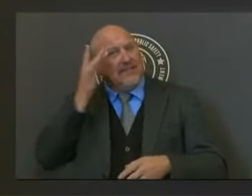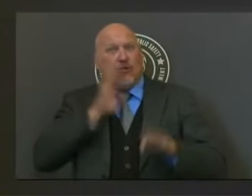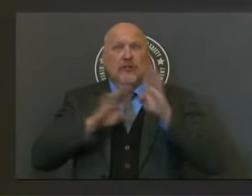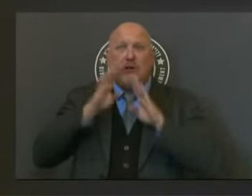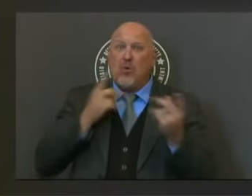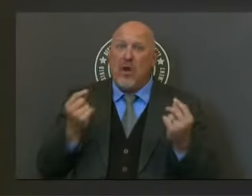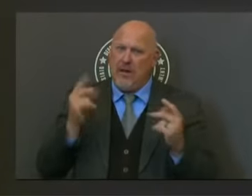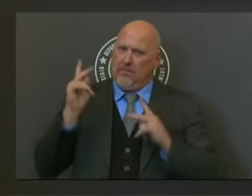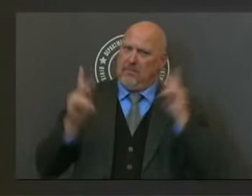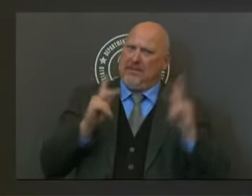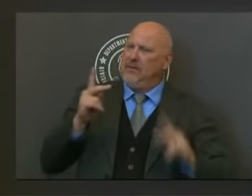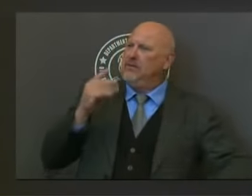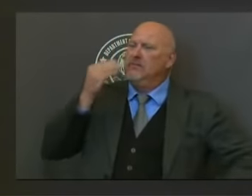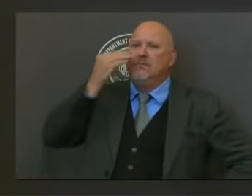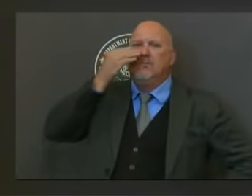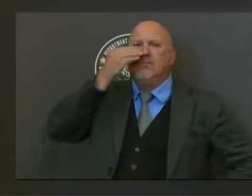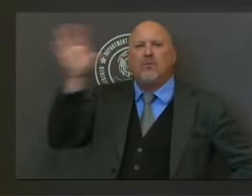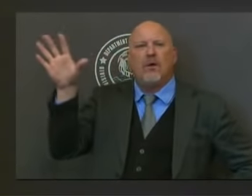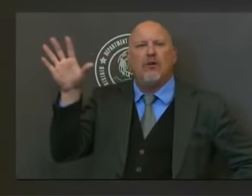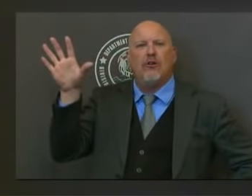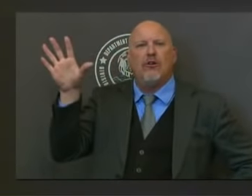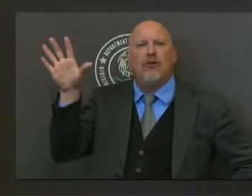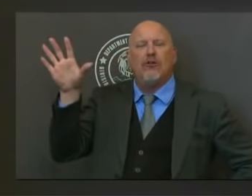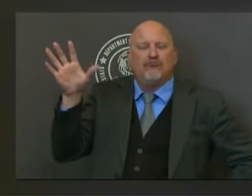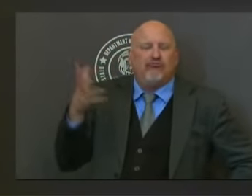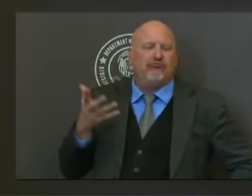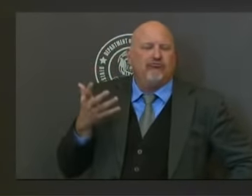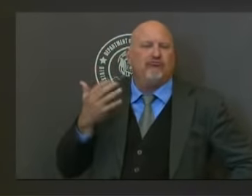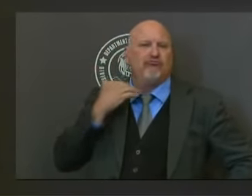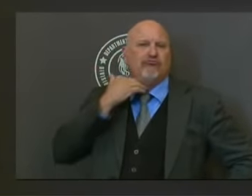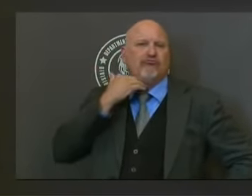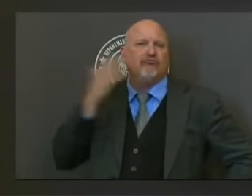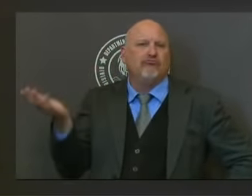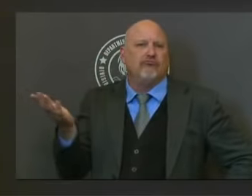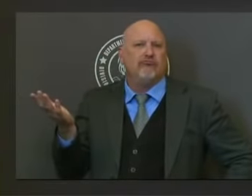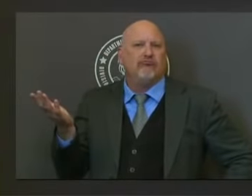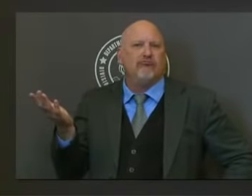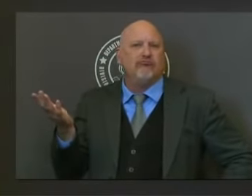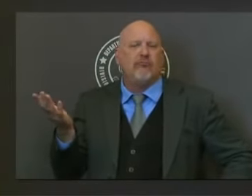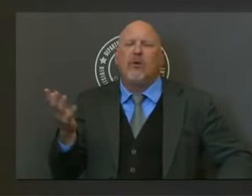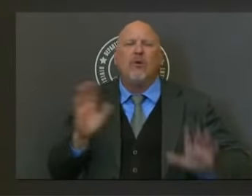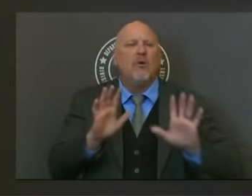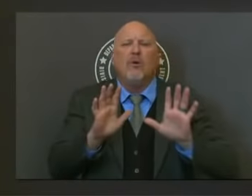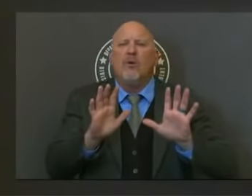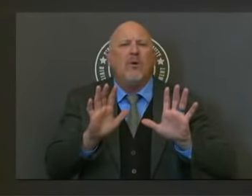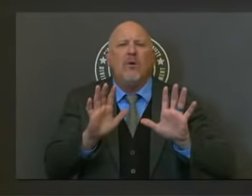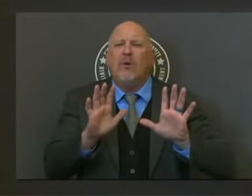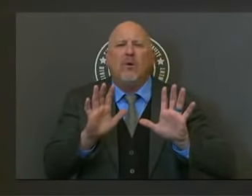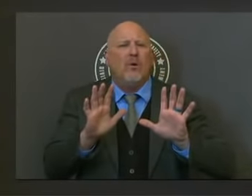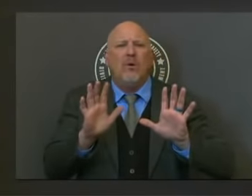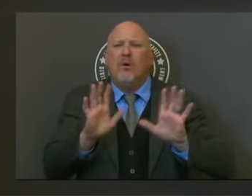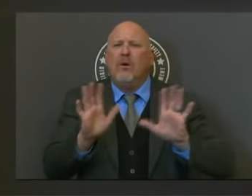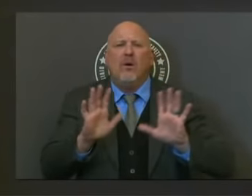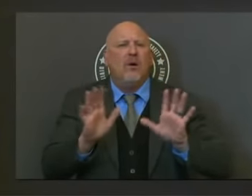health experts to follow simple